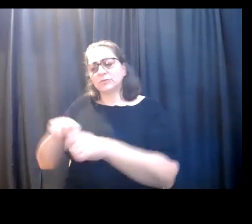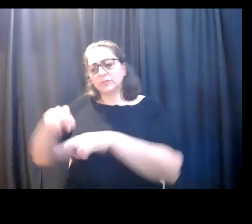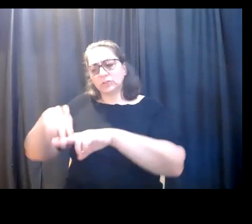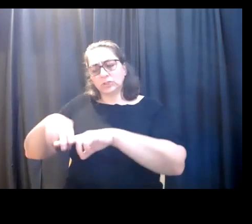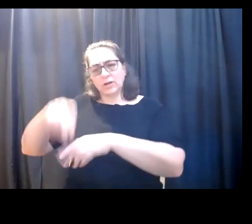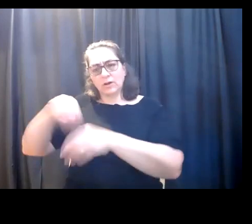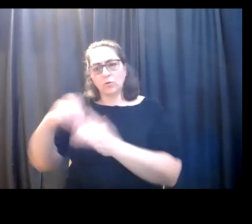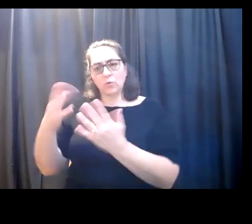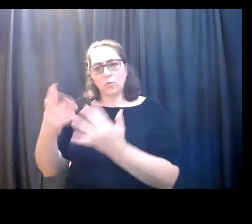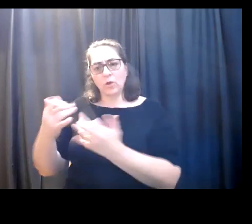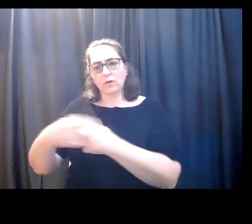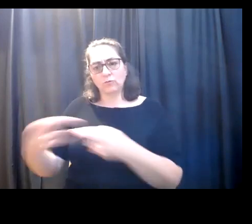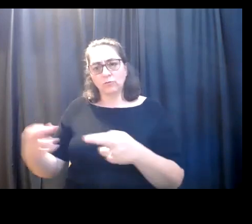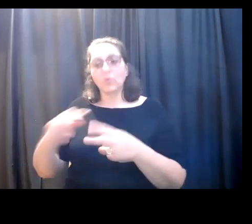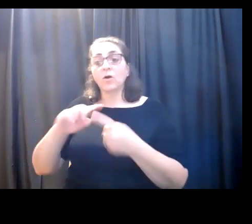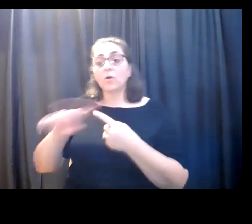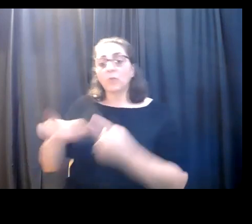Remember, things don't always go as planned.